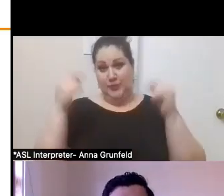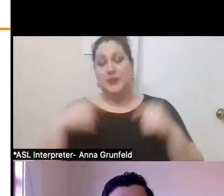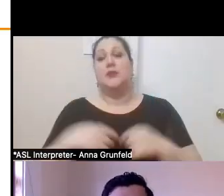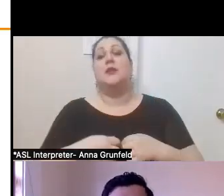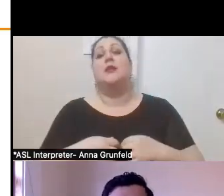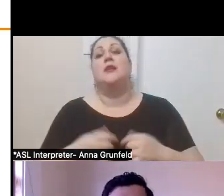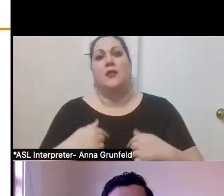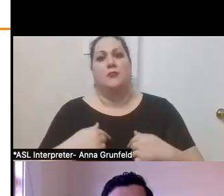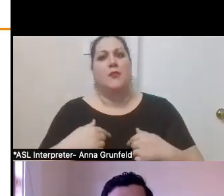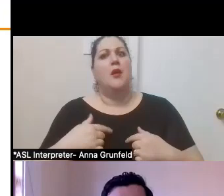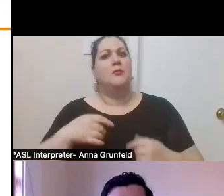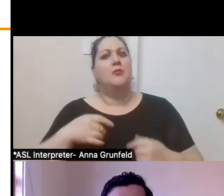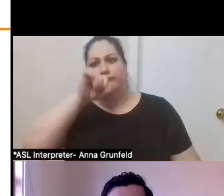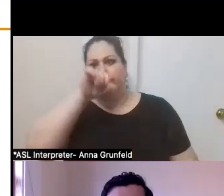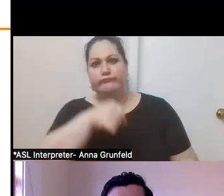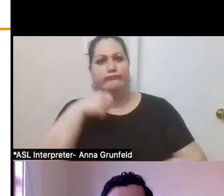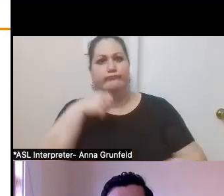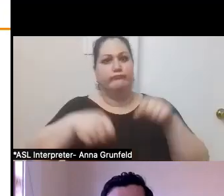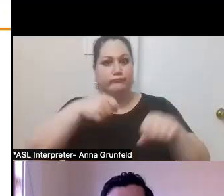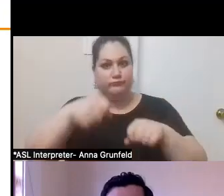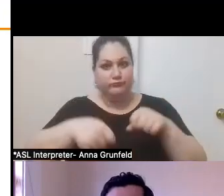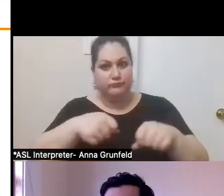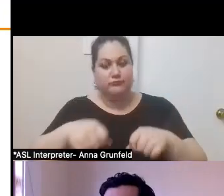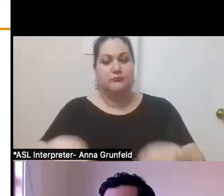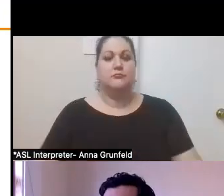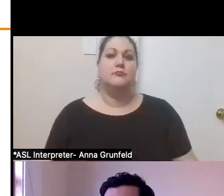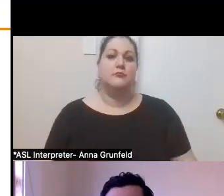In addition to my medical training.